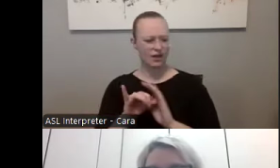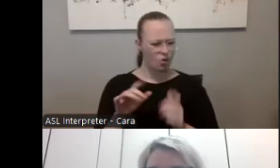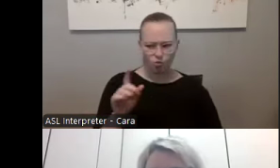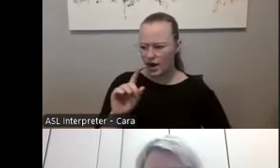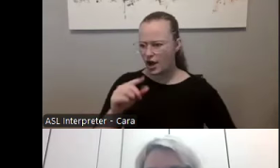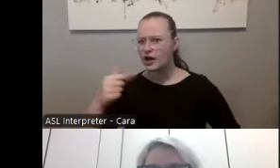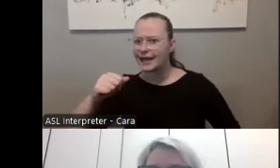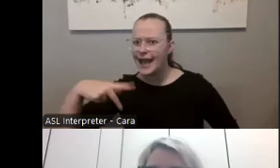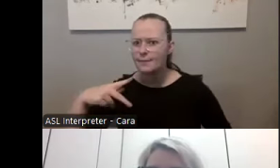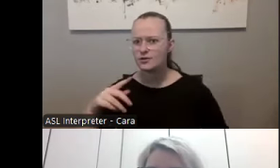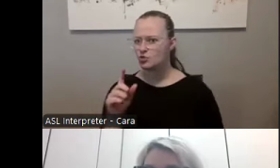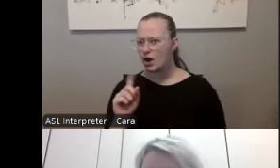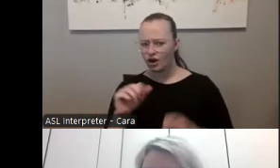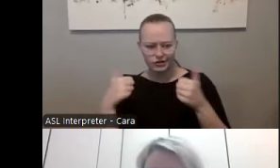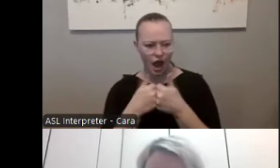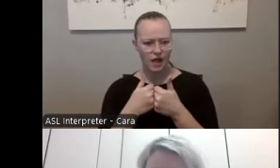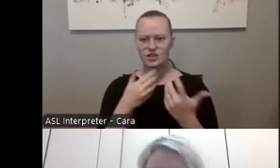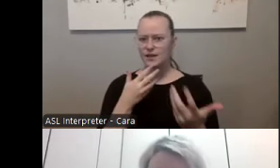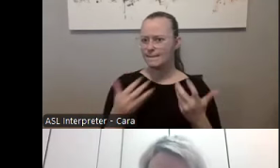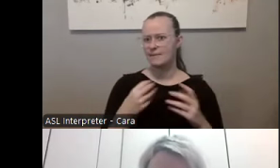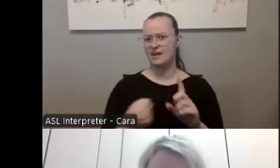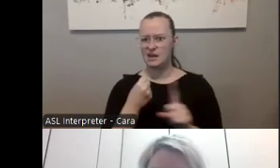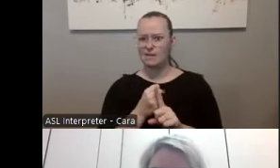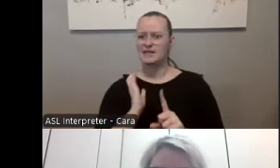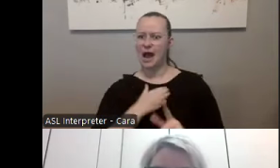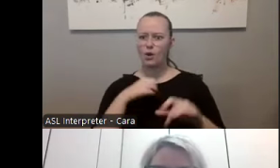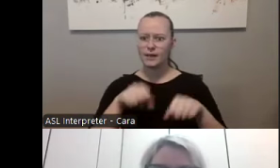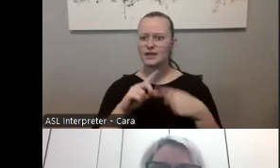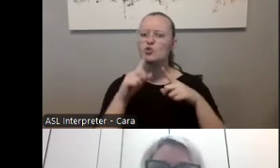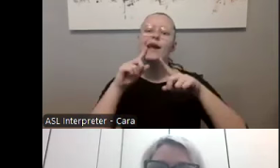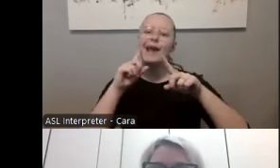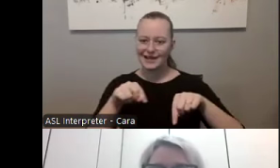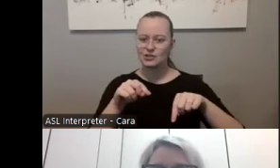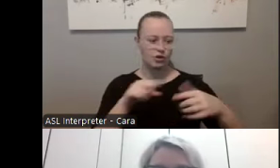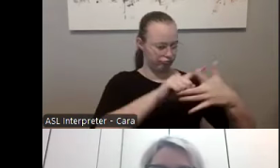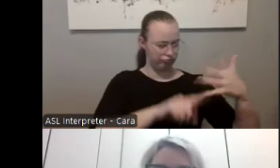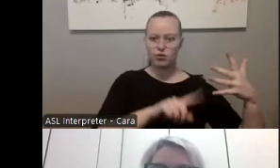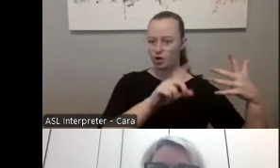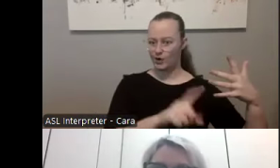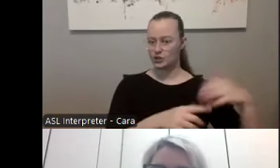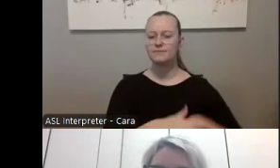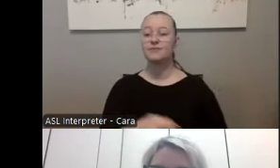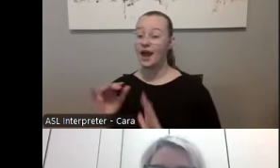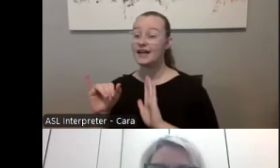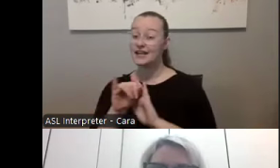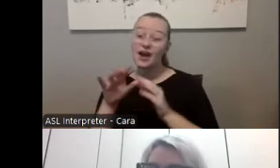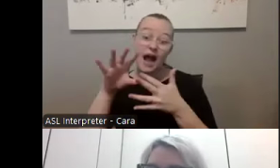related challenges that might impede our ability to answer those questions. We identified options to fill critical gaps,